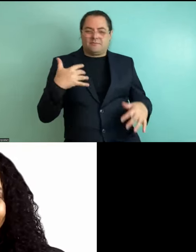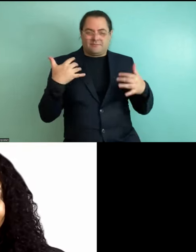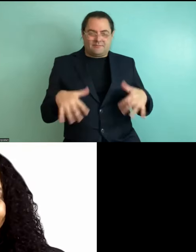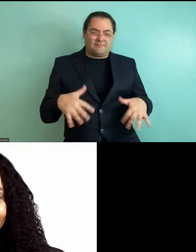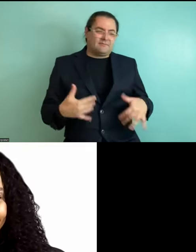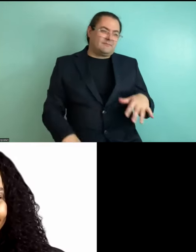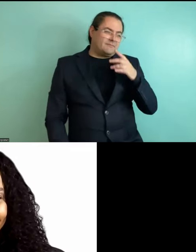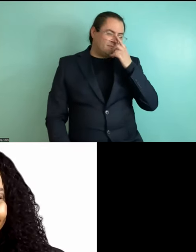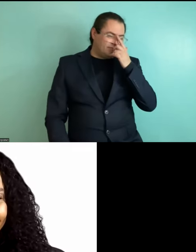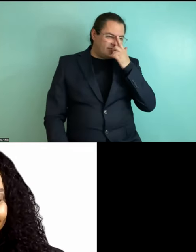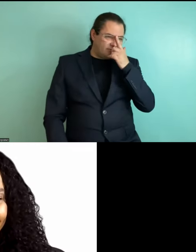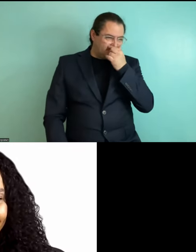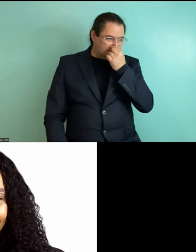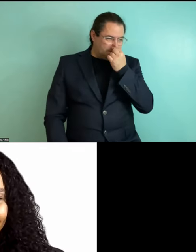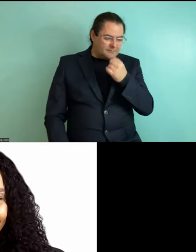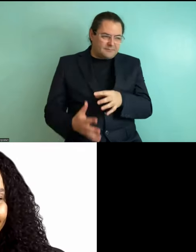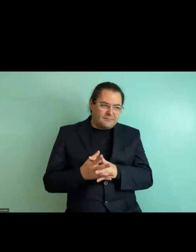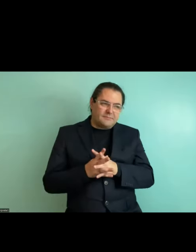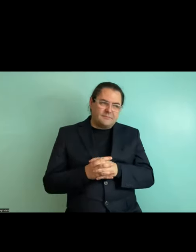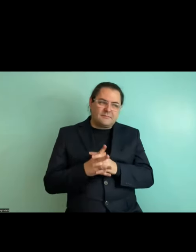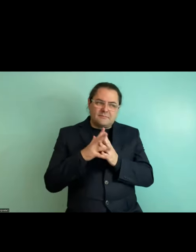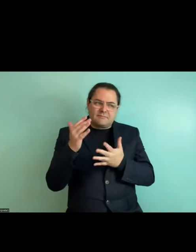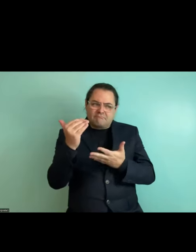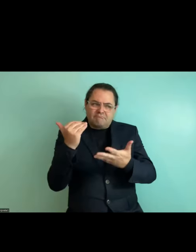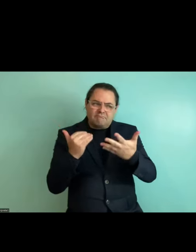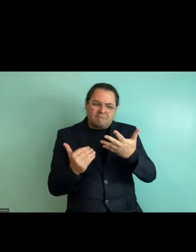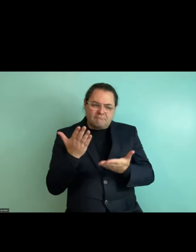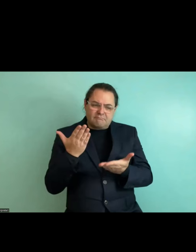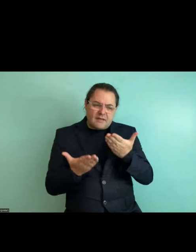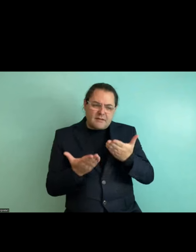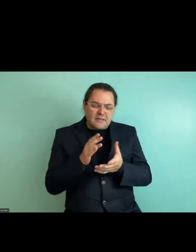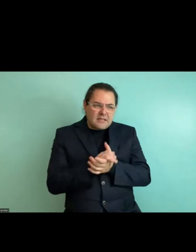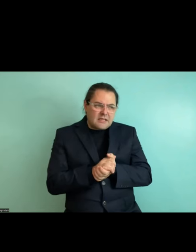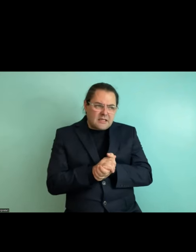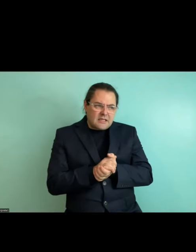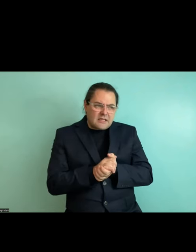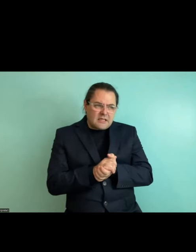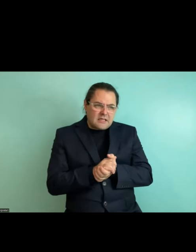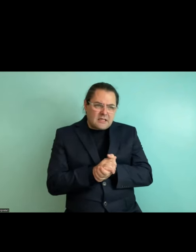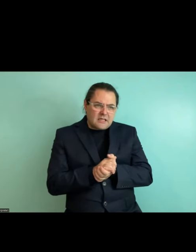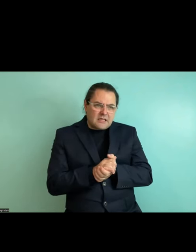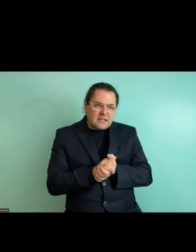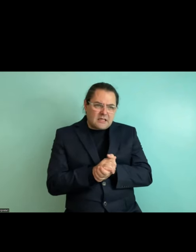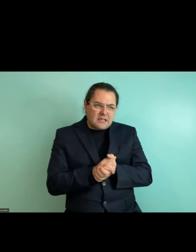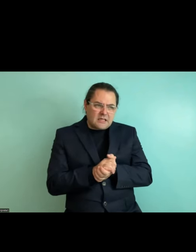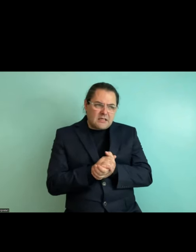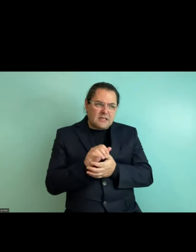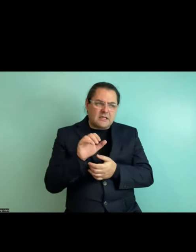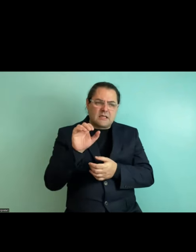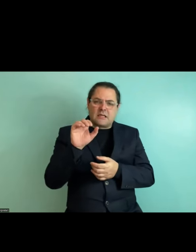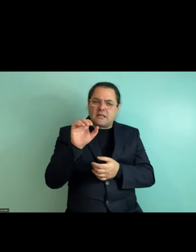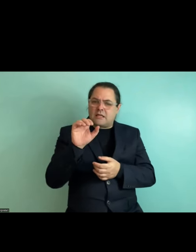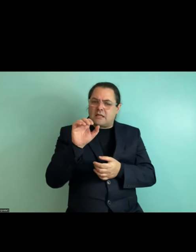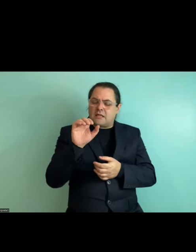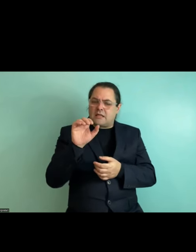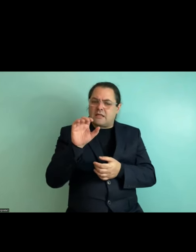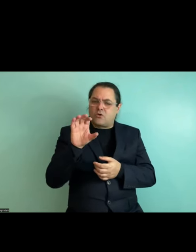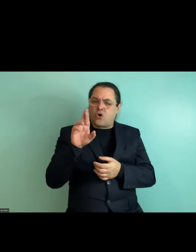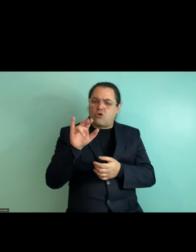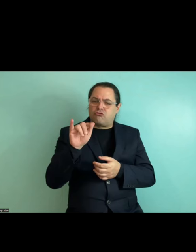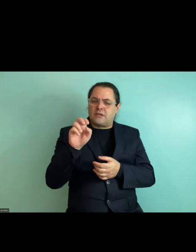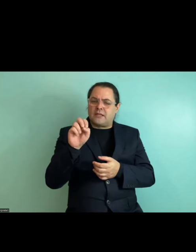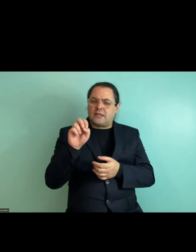Mary, but that madam. See Mo 11:21:56 Mo the conclusion.